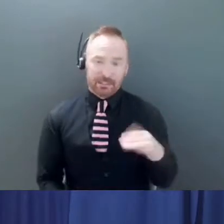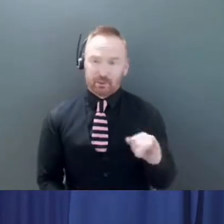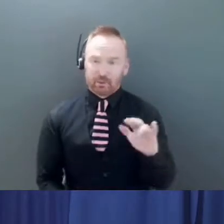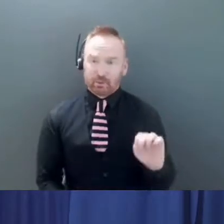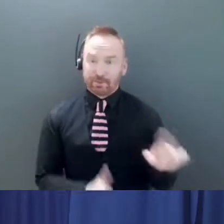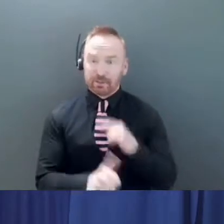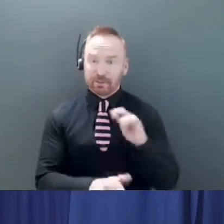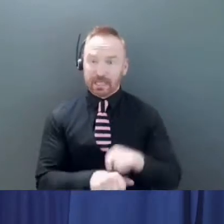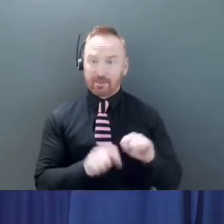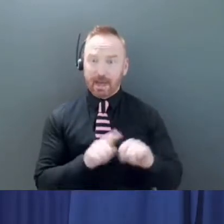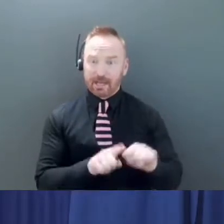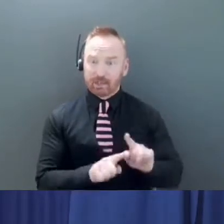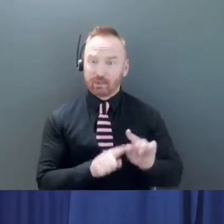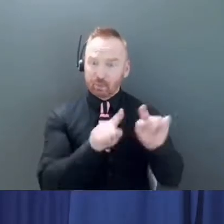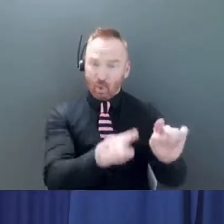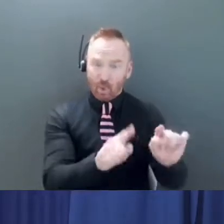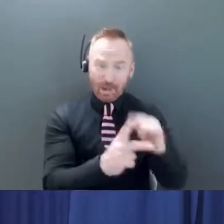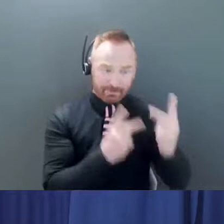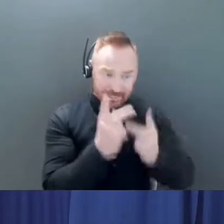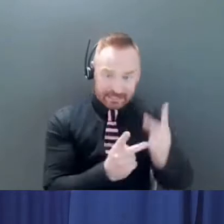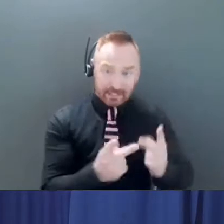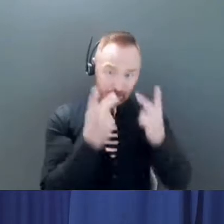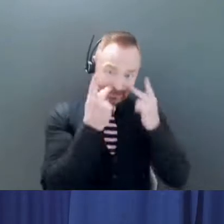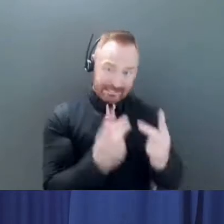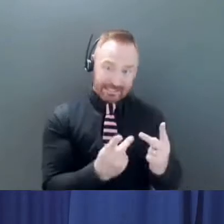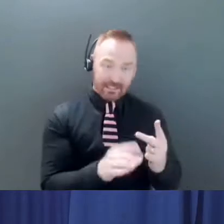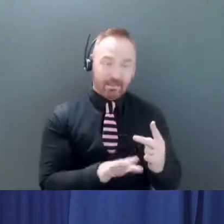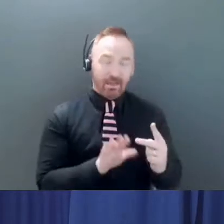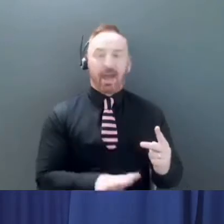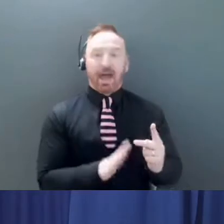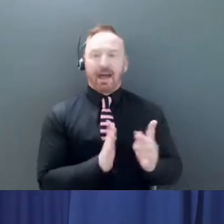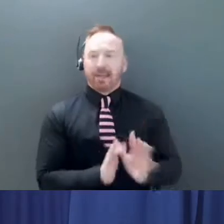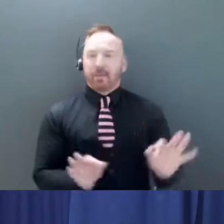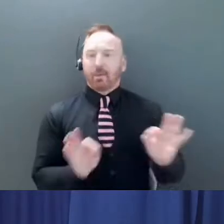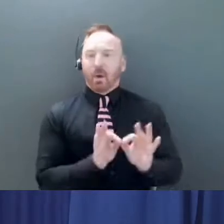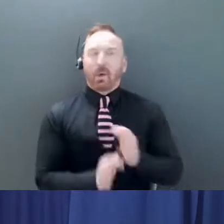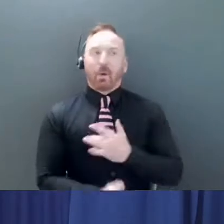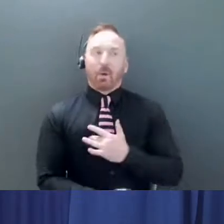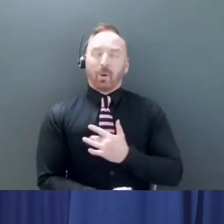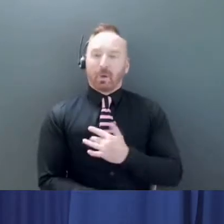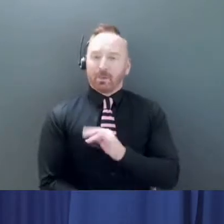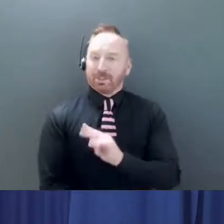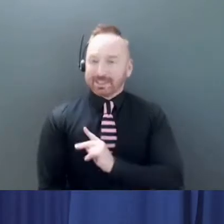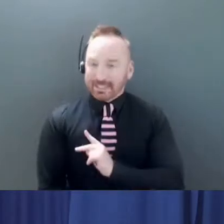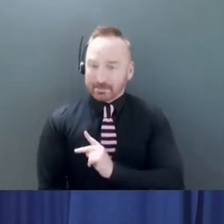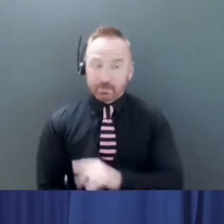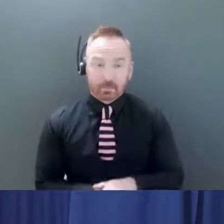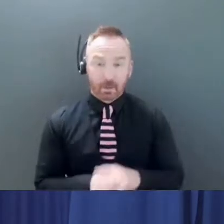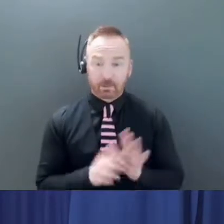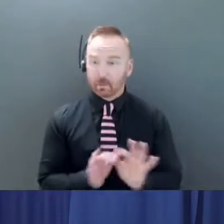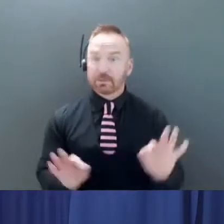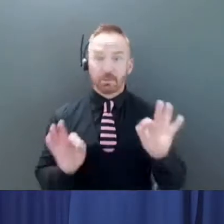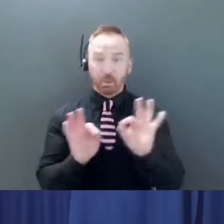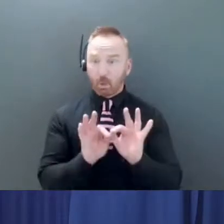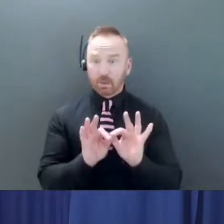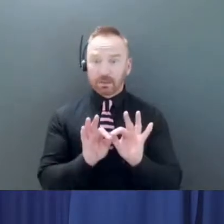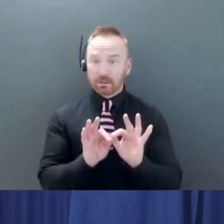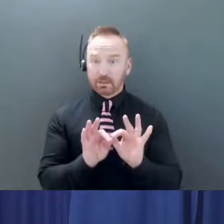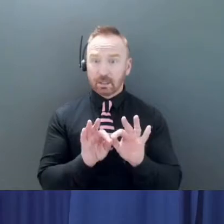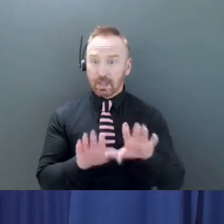little grand baby in June for the first time. And that's what it means to me personally.